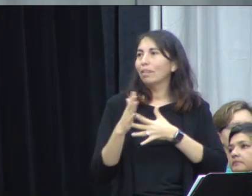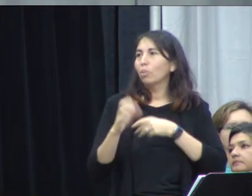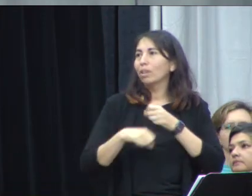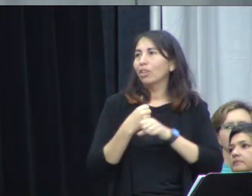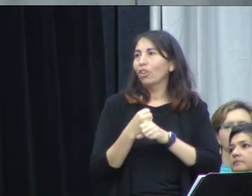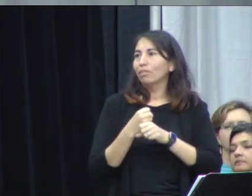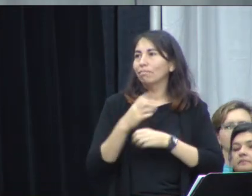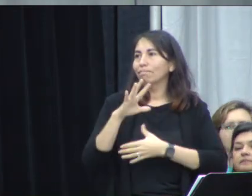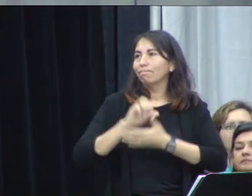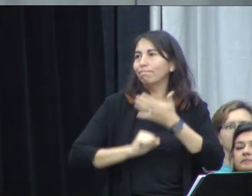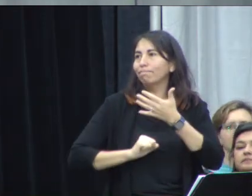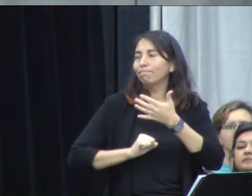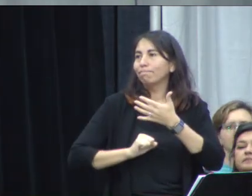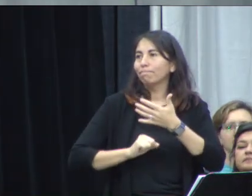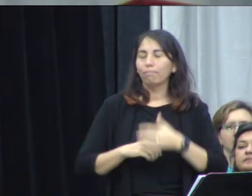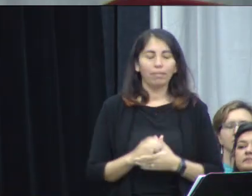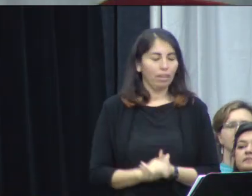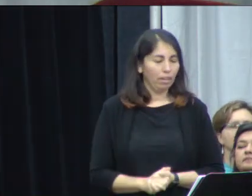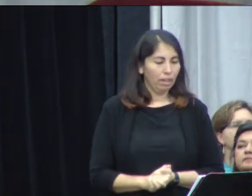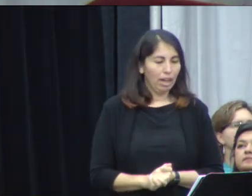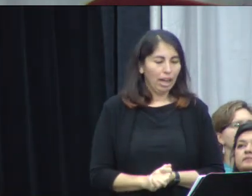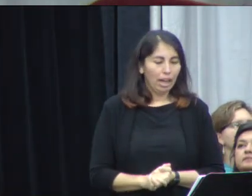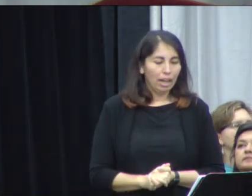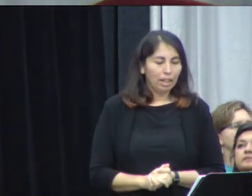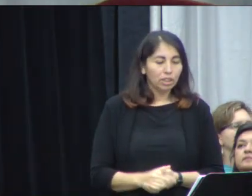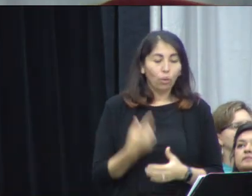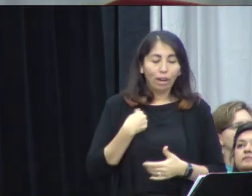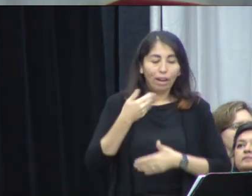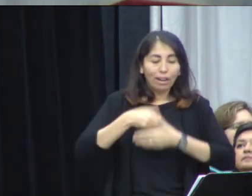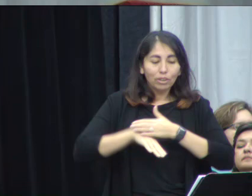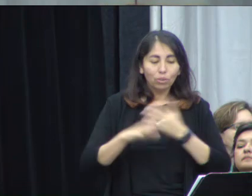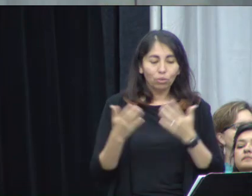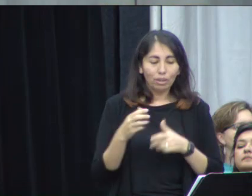(Daisy speaking in foreign language)